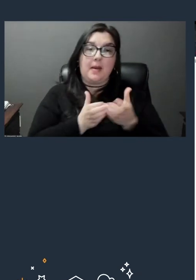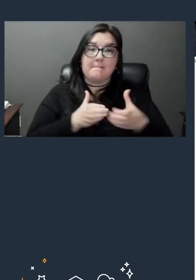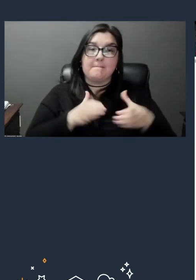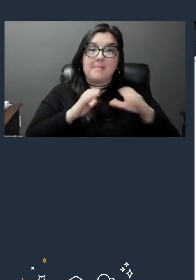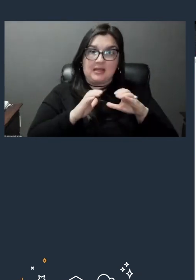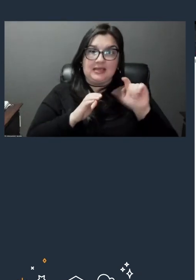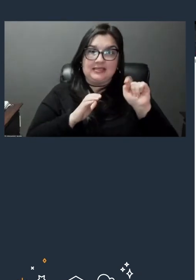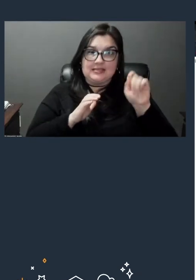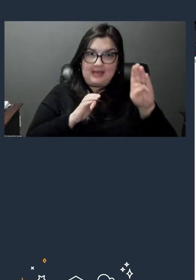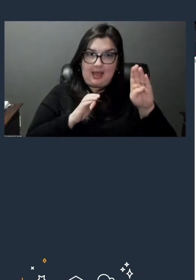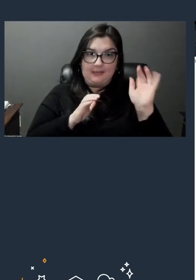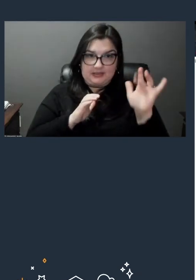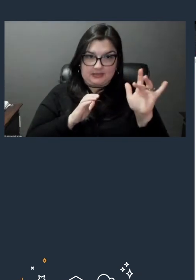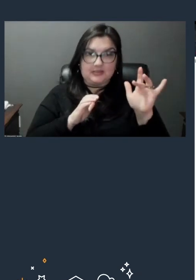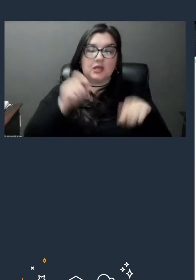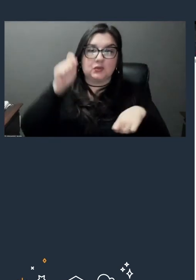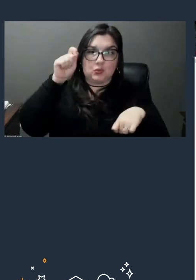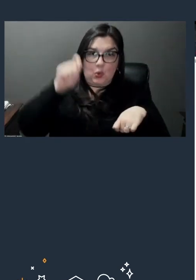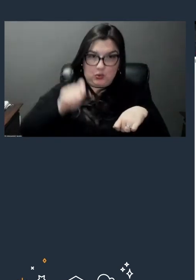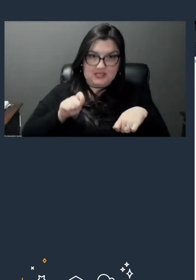and scroll down to the bubble analysis.